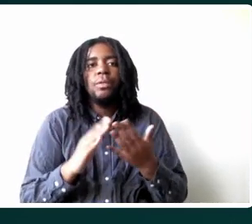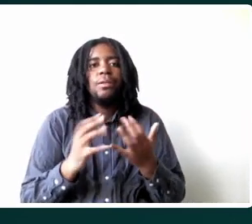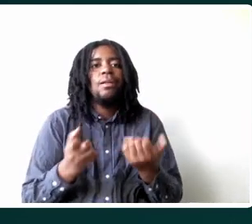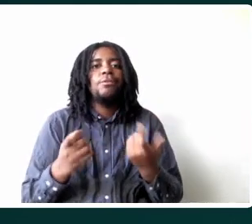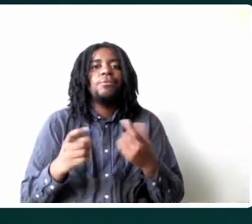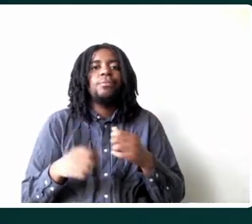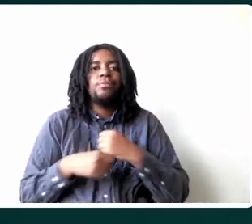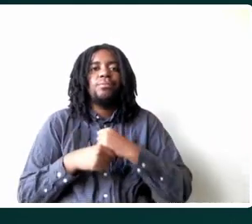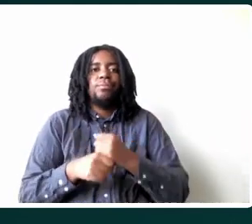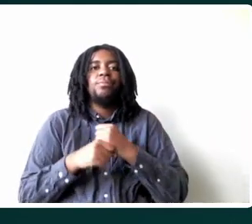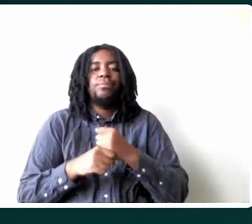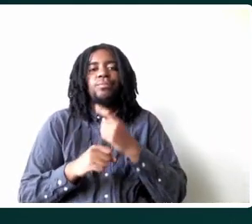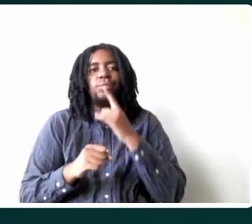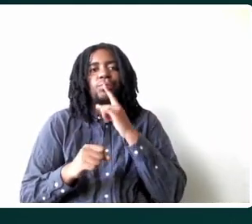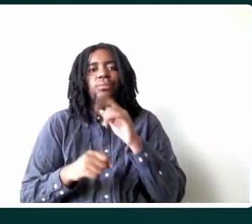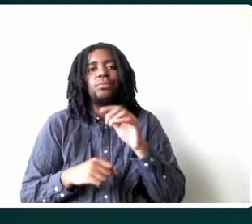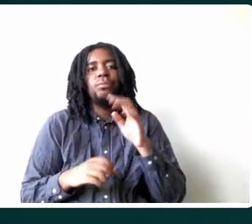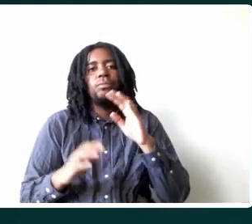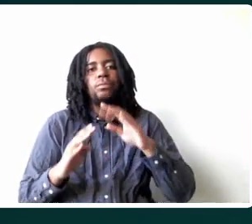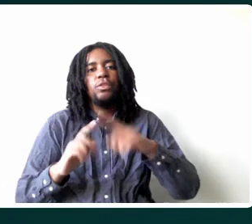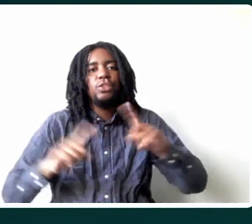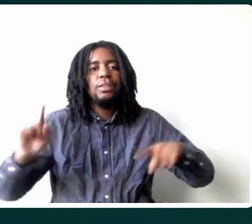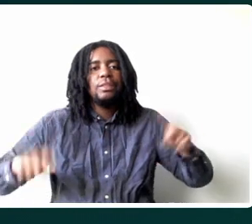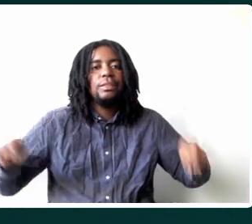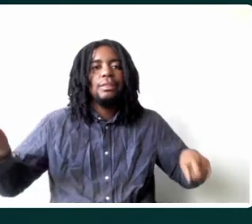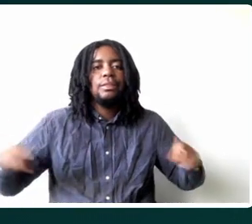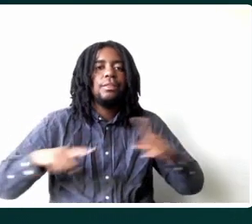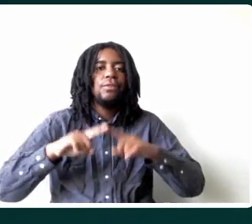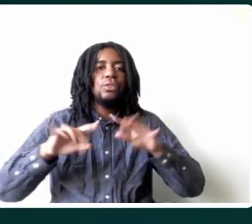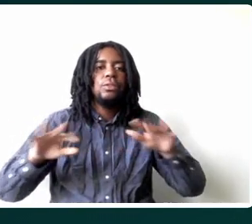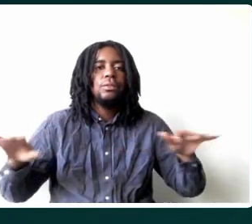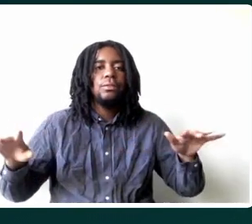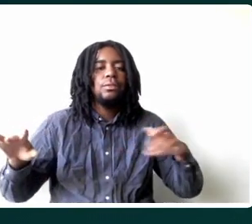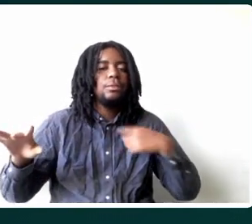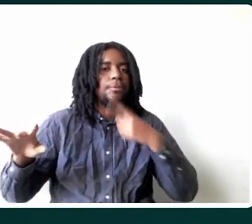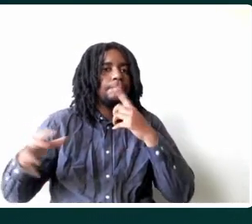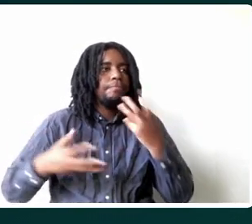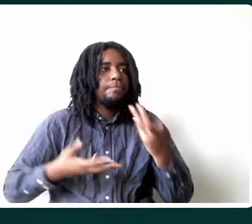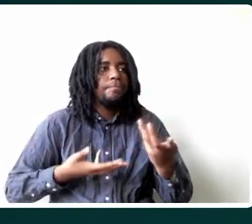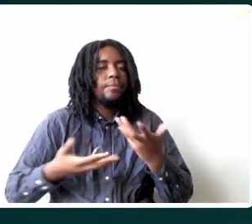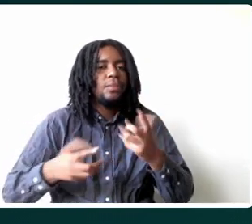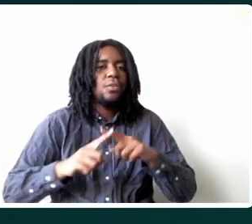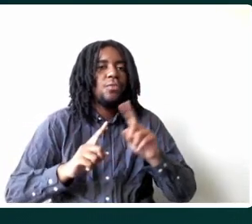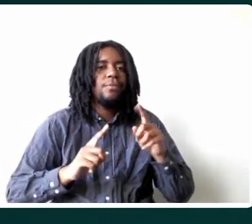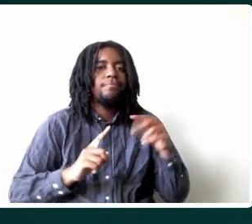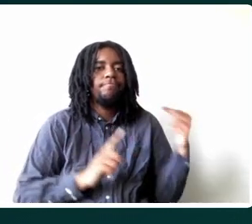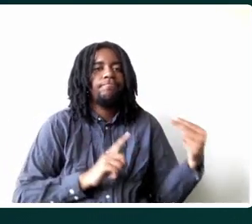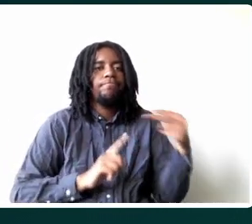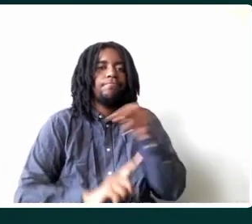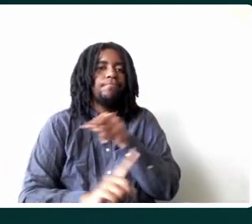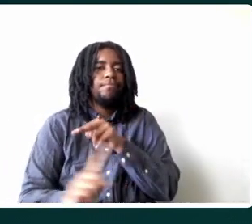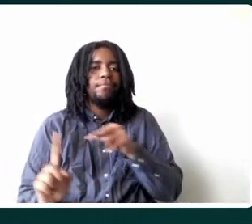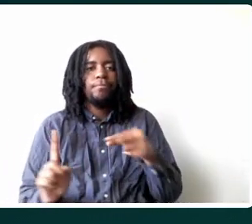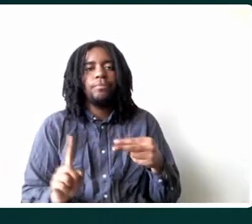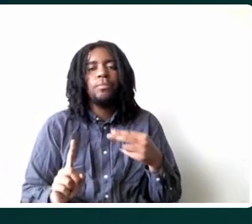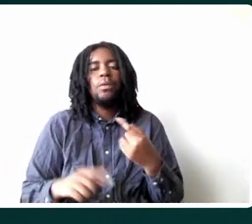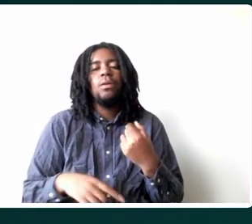There's this idea of engaging with people in different points of view. And also, that point about socializing. One of the most surprising things we found this year